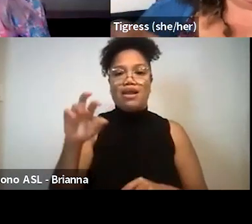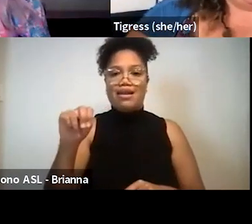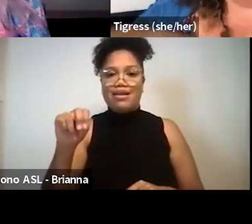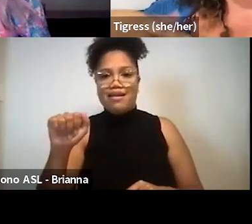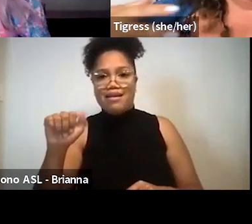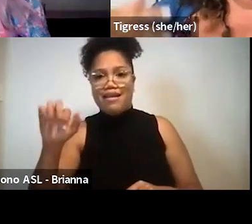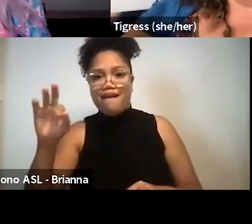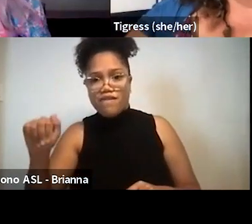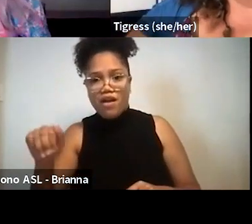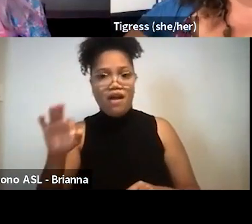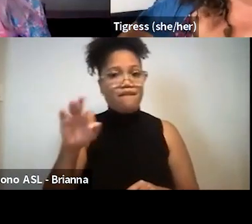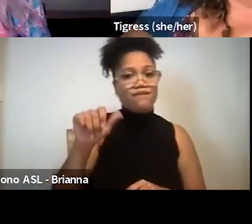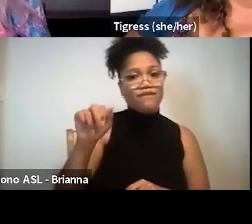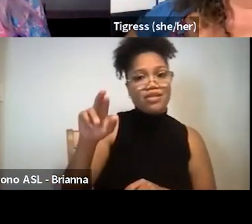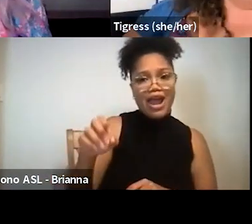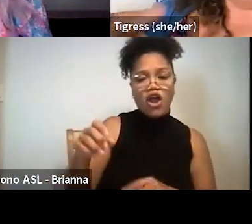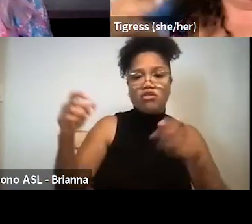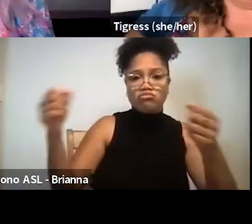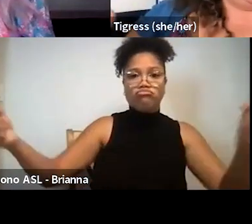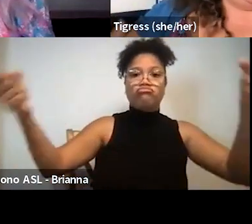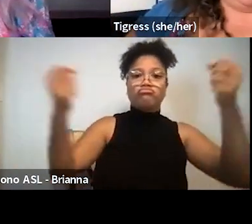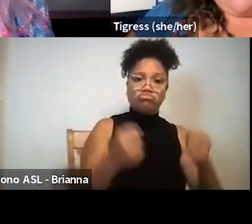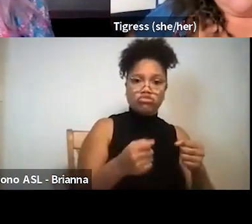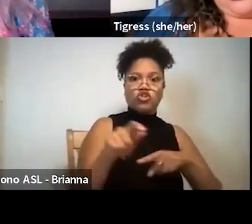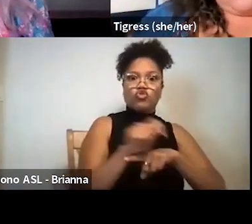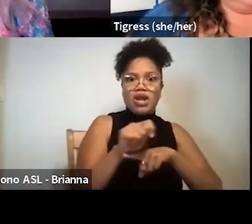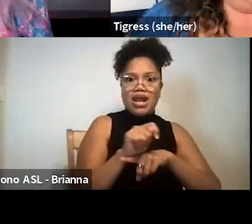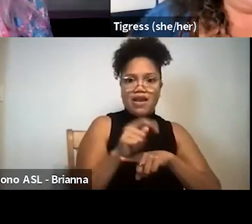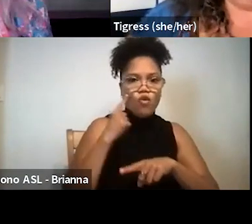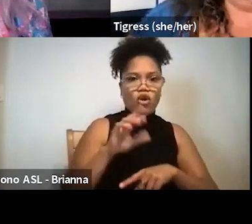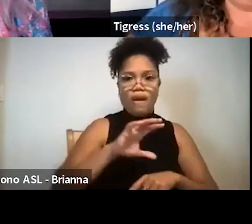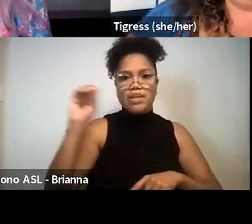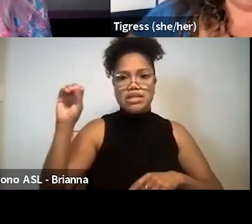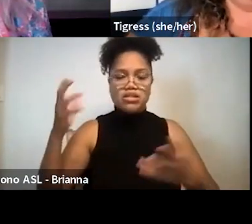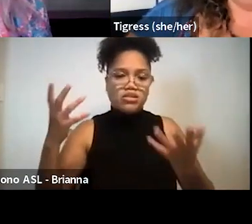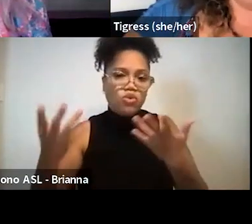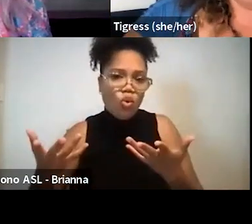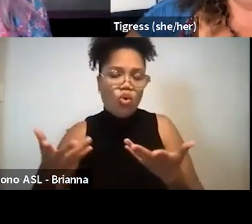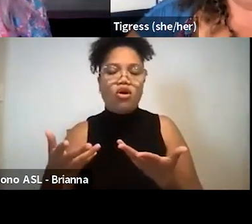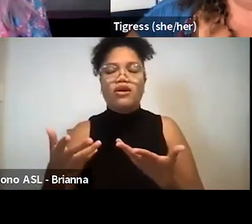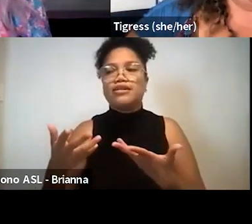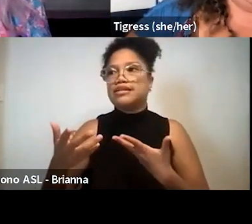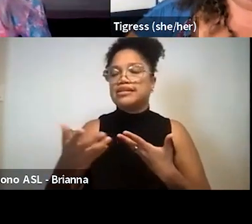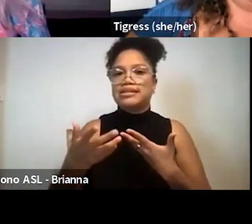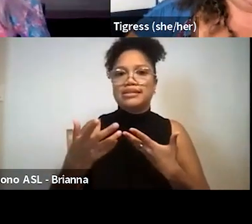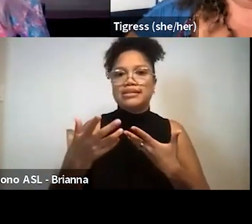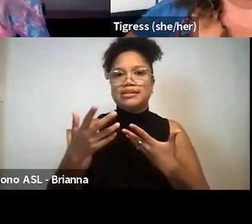like Hannah to come and do training so you can work about around, you know, bias that's in the law system in all kinds of ways.